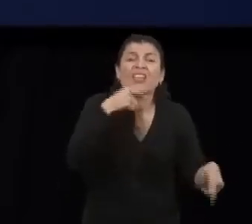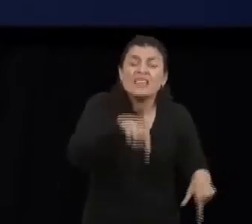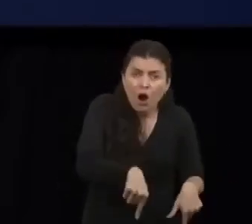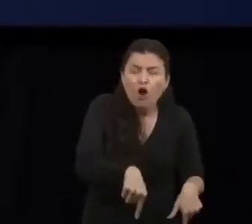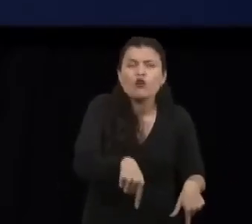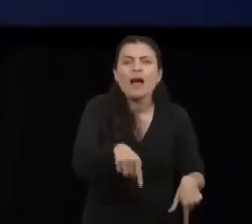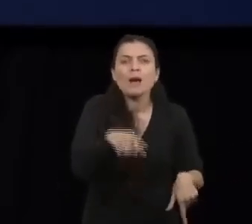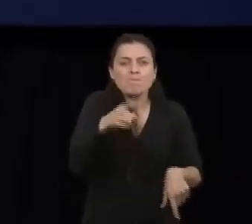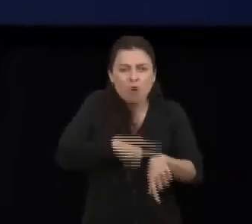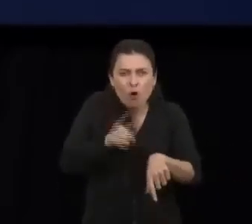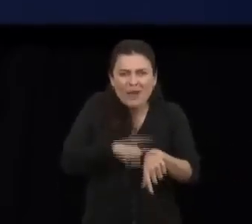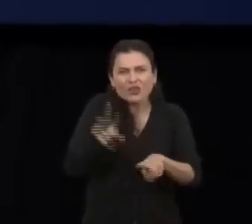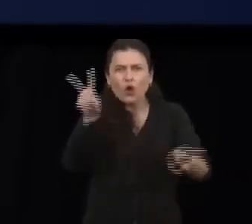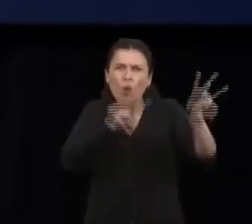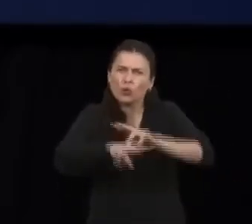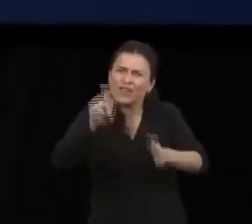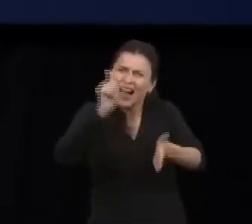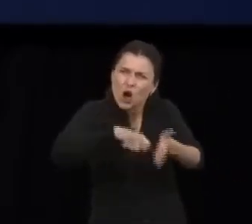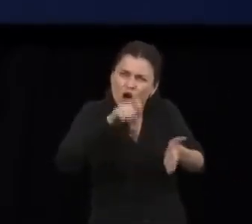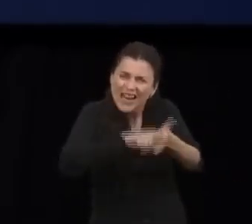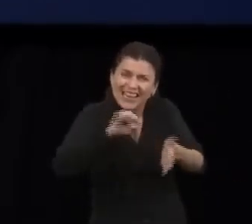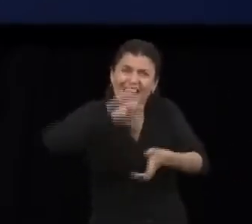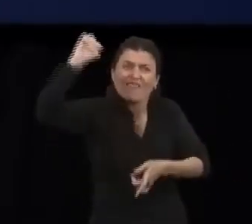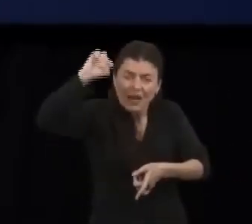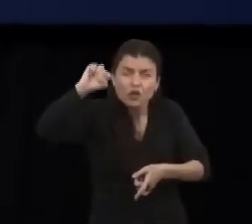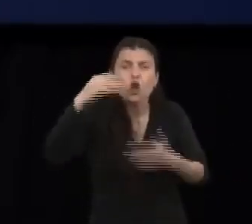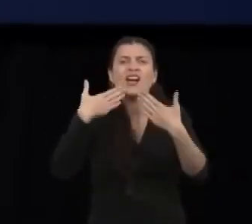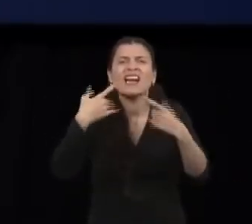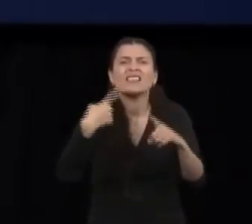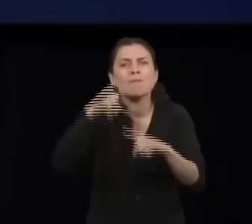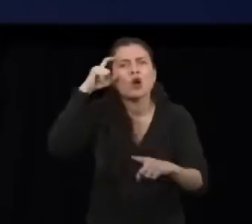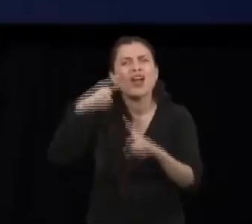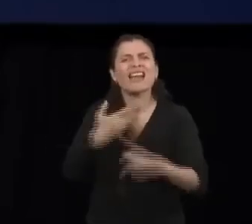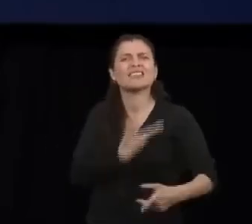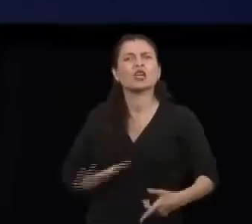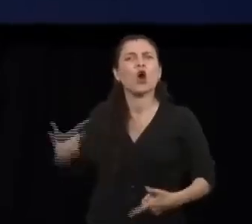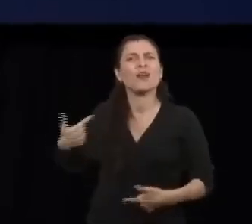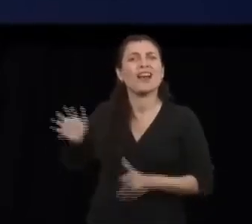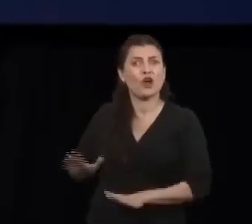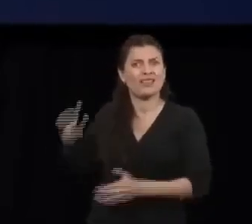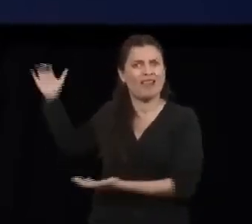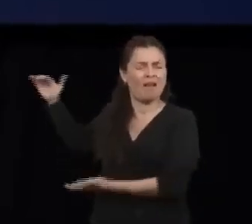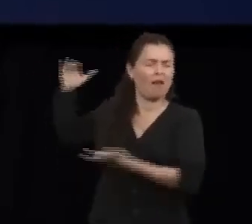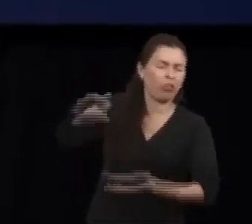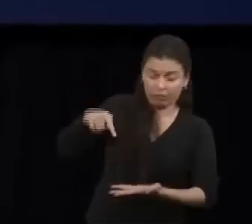that the previous government left us, in the course of four years it issued 28 points of the PBI,